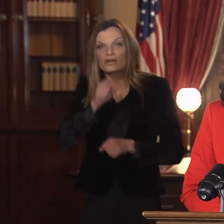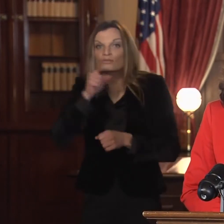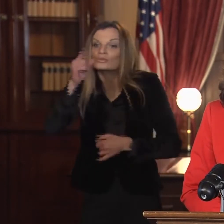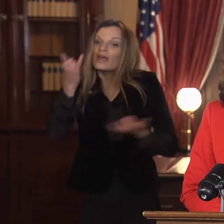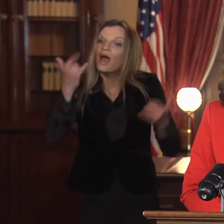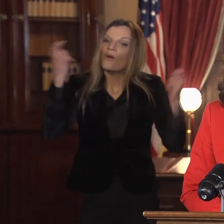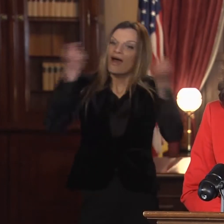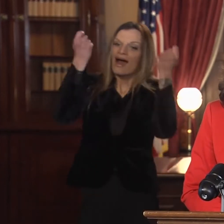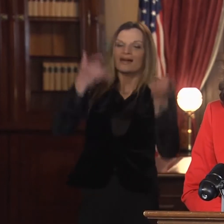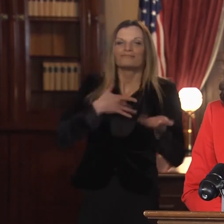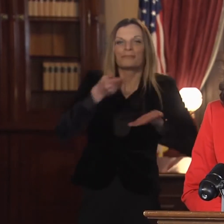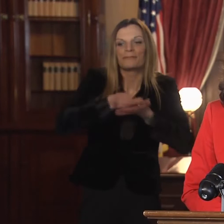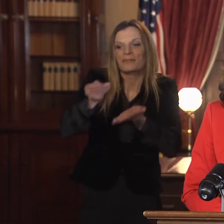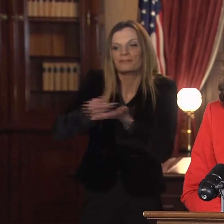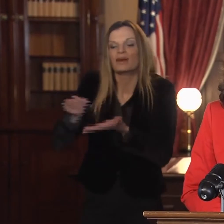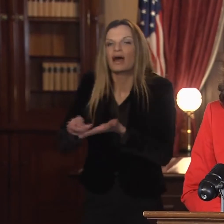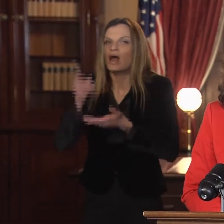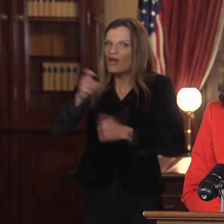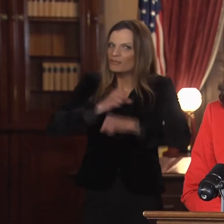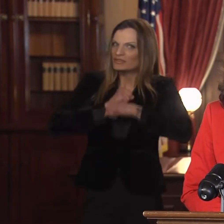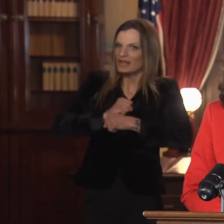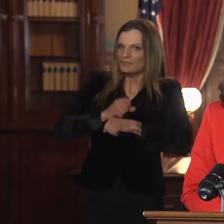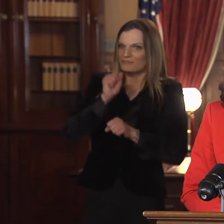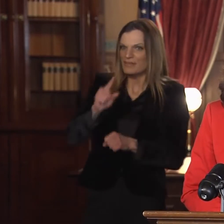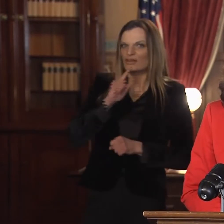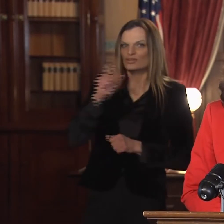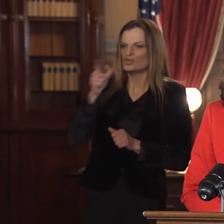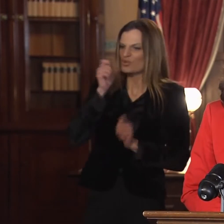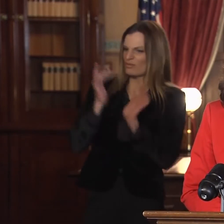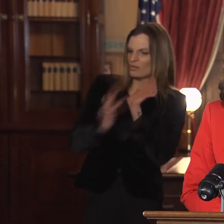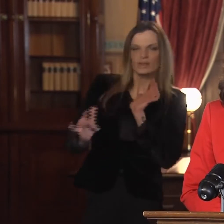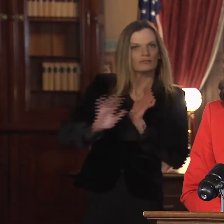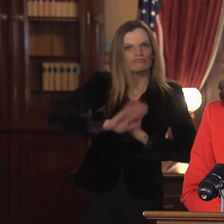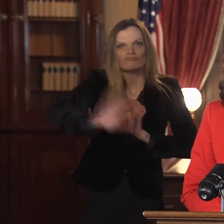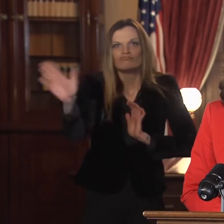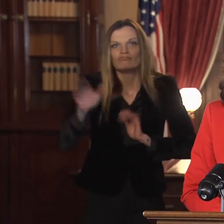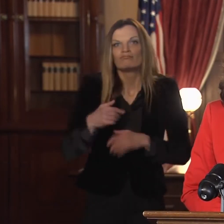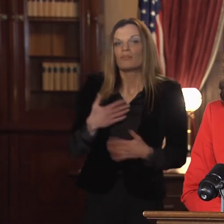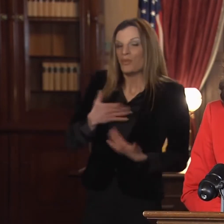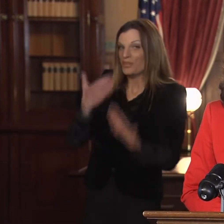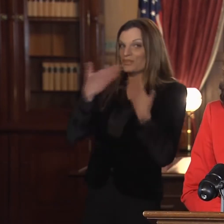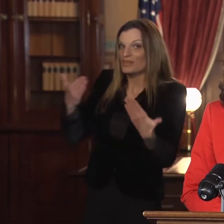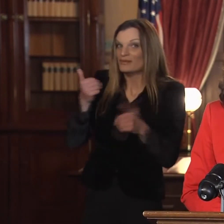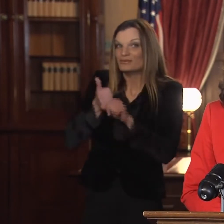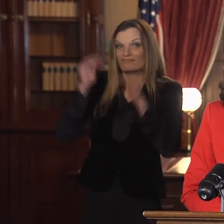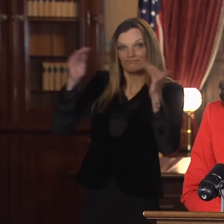ATTORNEY GENERAL NESTLE IS HERE TO REMIND MICHIGAN CONSUMERS TO PROTECT THEMSELVES DURING THE